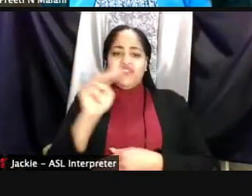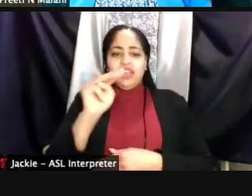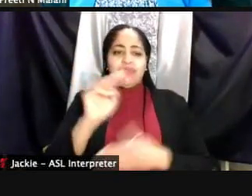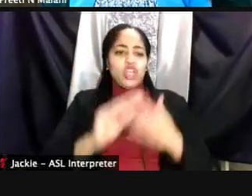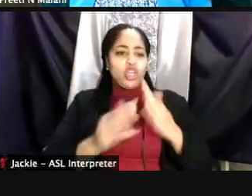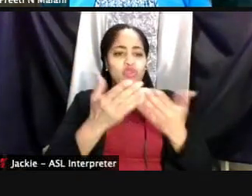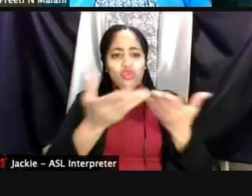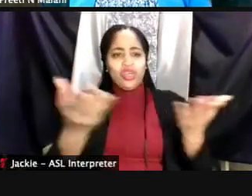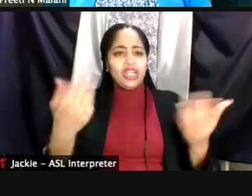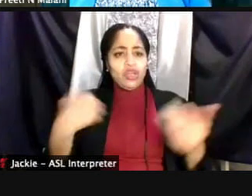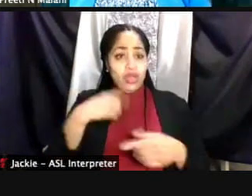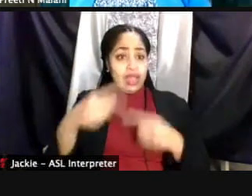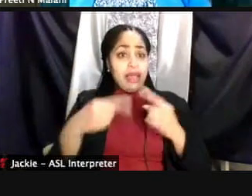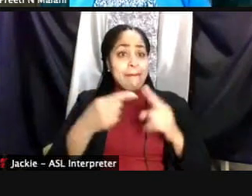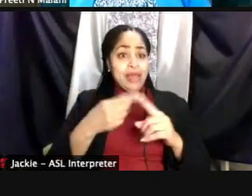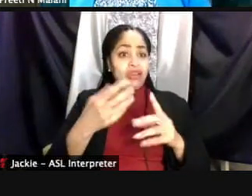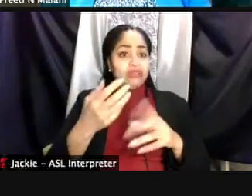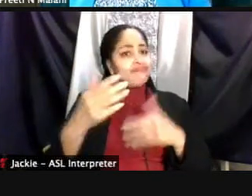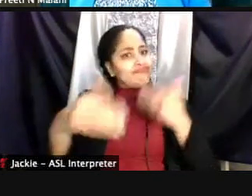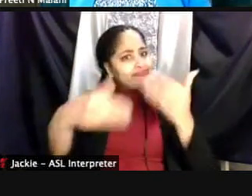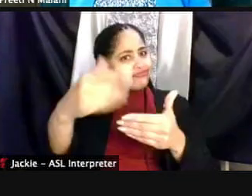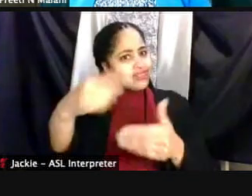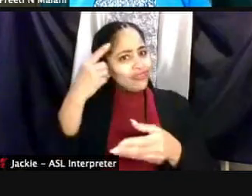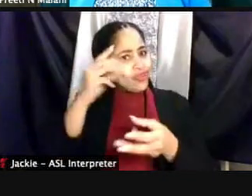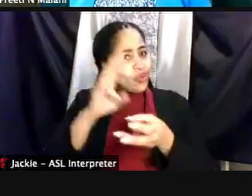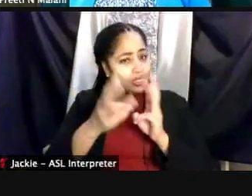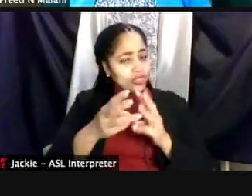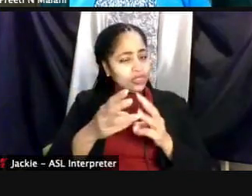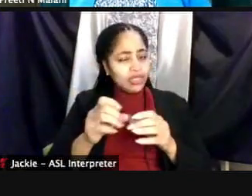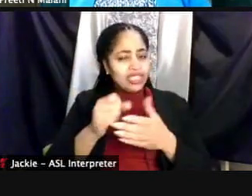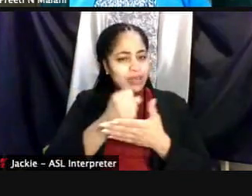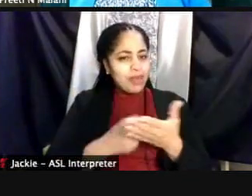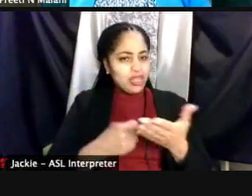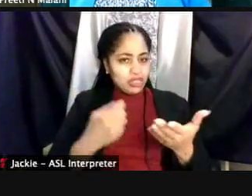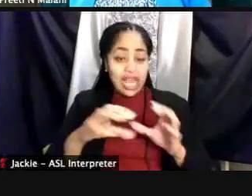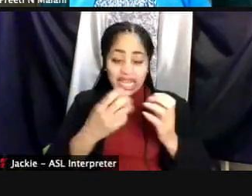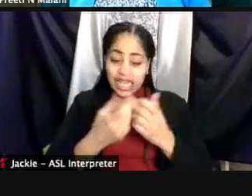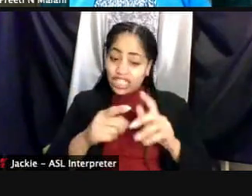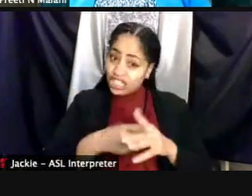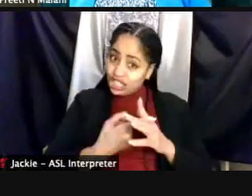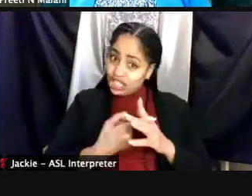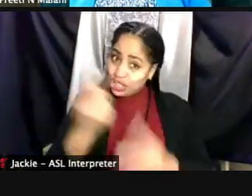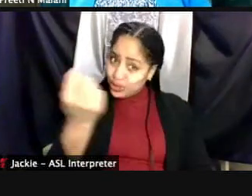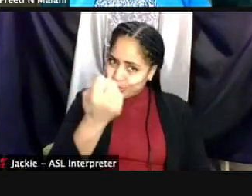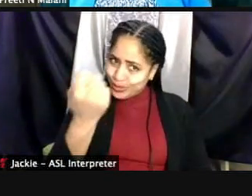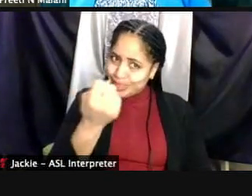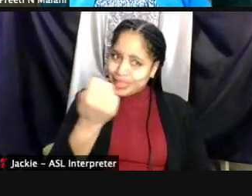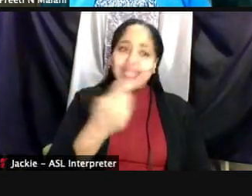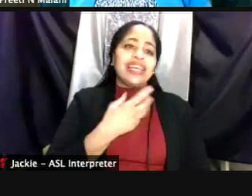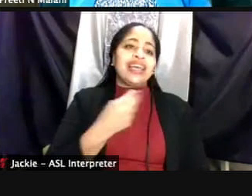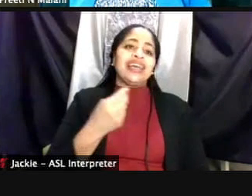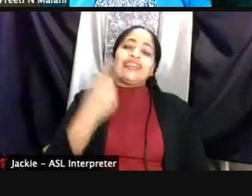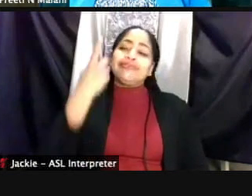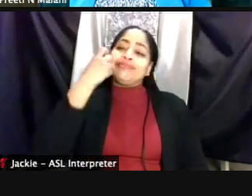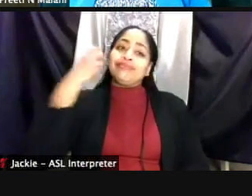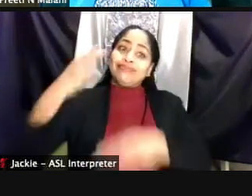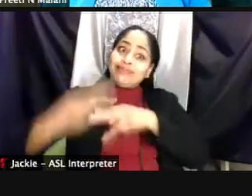we're just about to get underway for the winter semester classes, of course, start on Tuesday. And as was just mentioned,